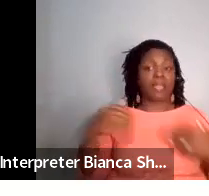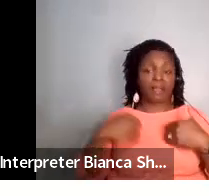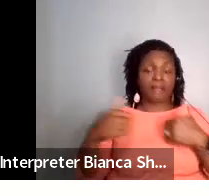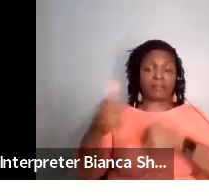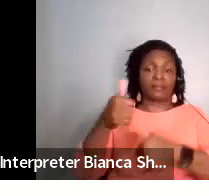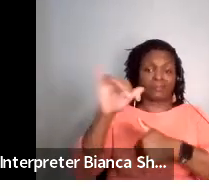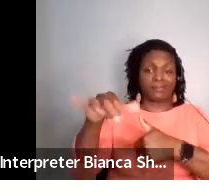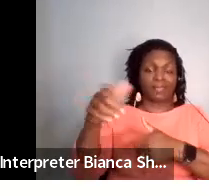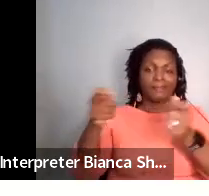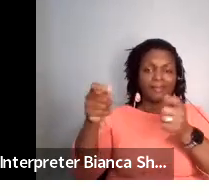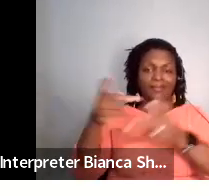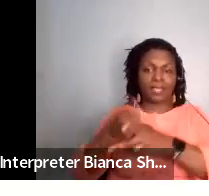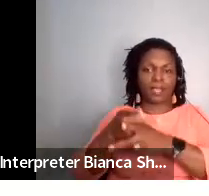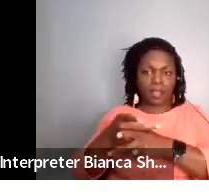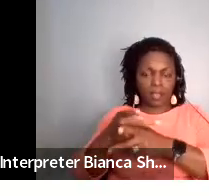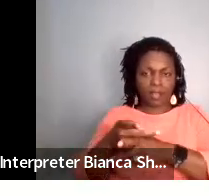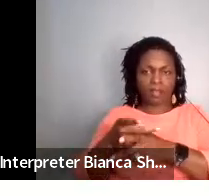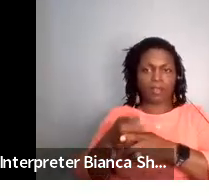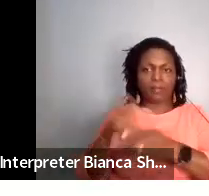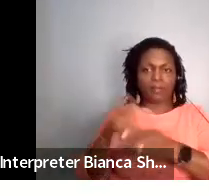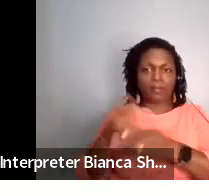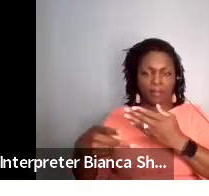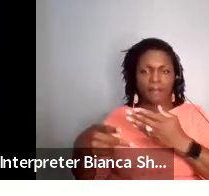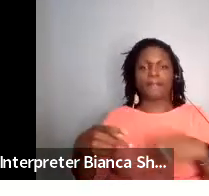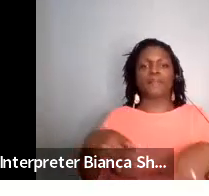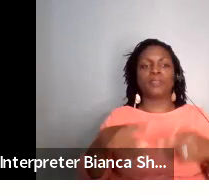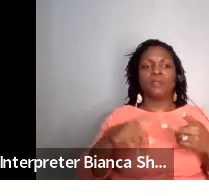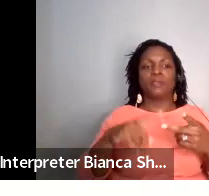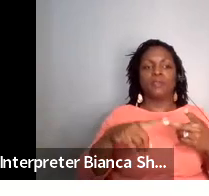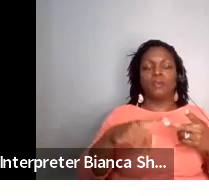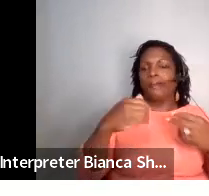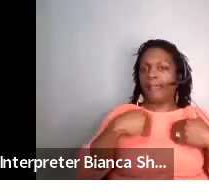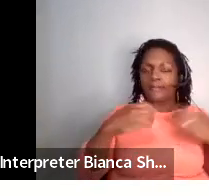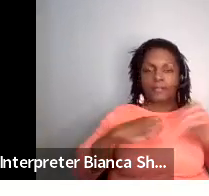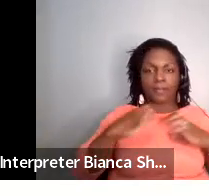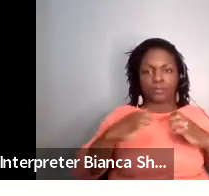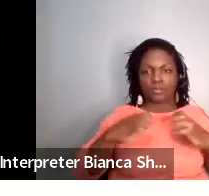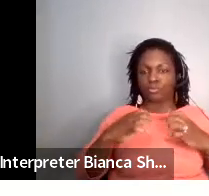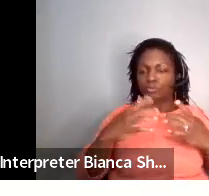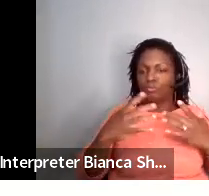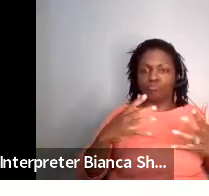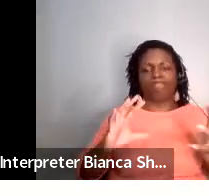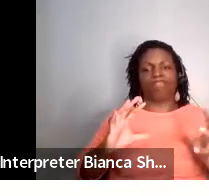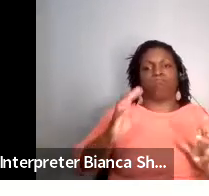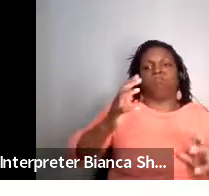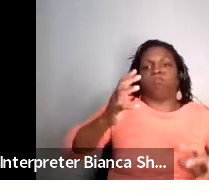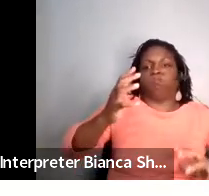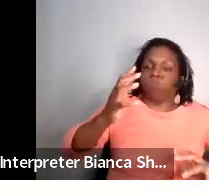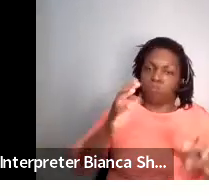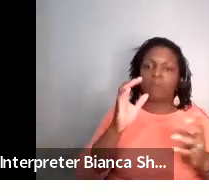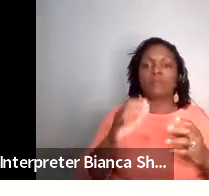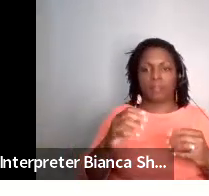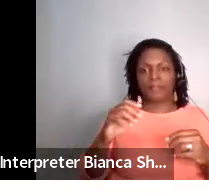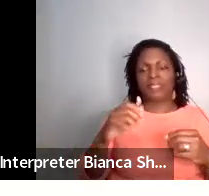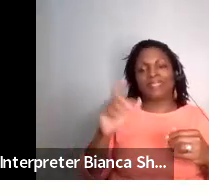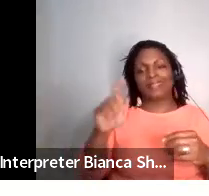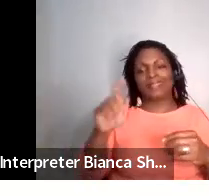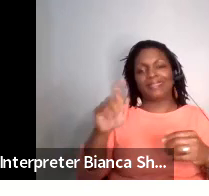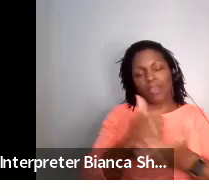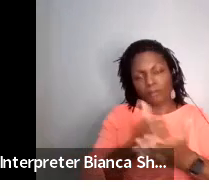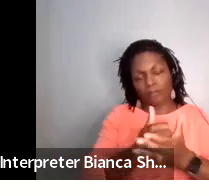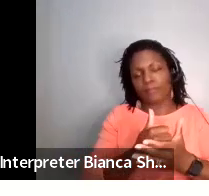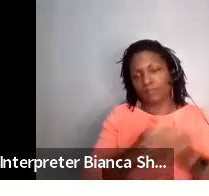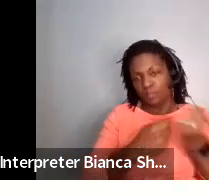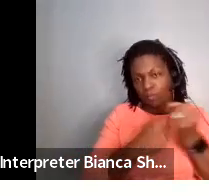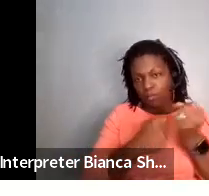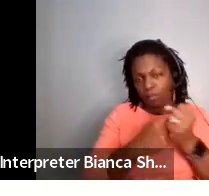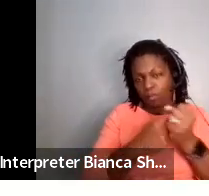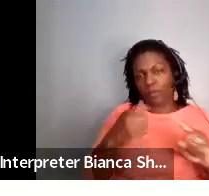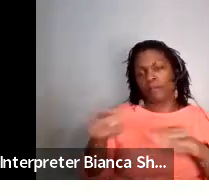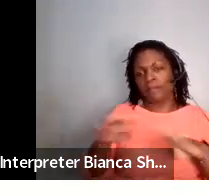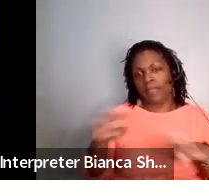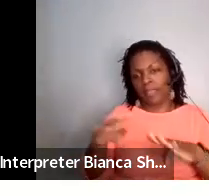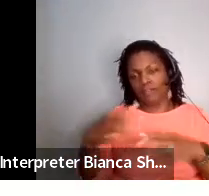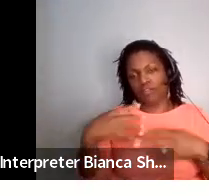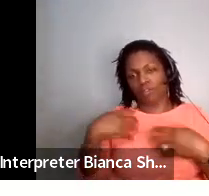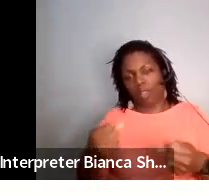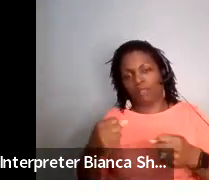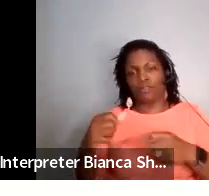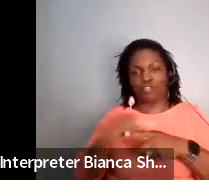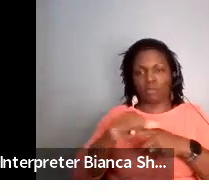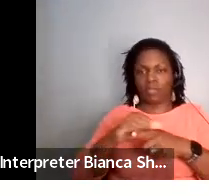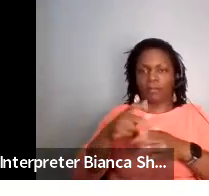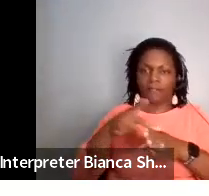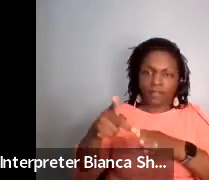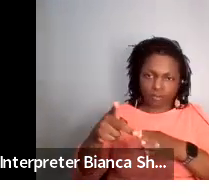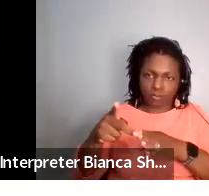They have to be experiencing emotional distress, and would benefit from crisis response from trained practitioners and professionals to support them through this crisis in the community, and that they are not already on a legal commitment and that they